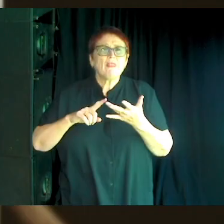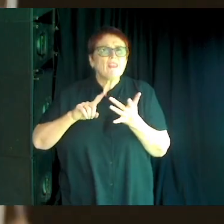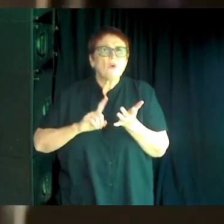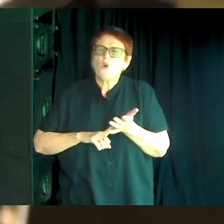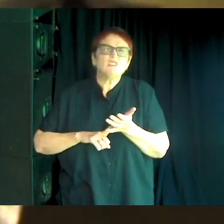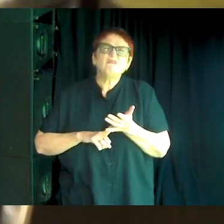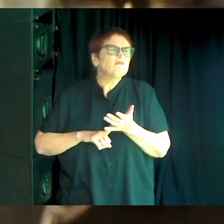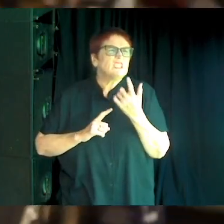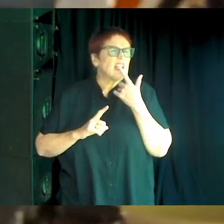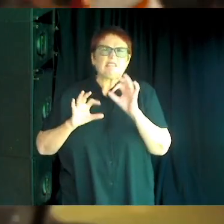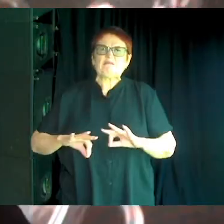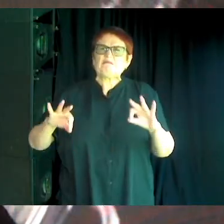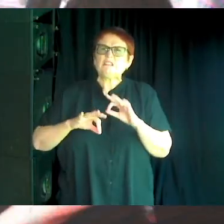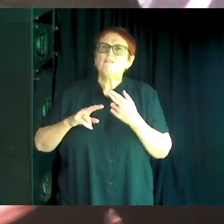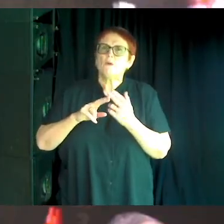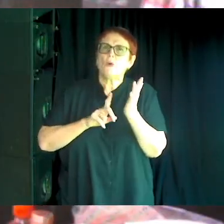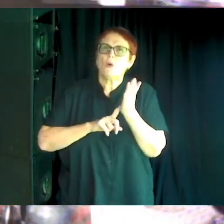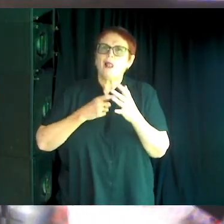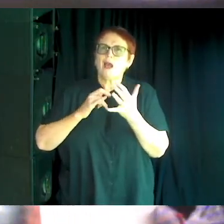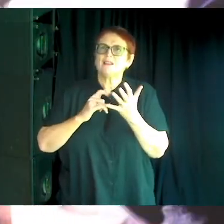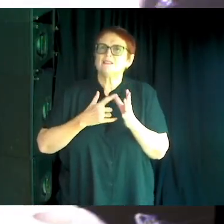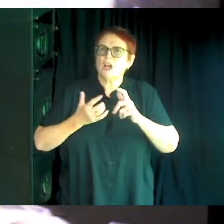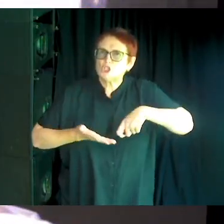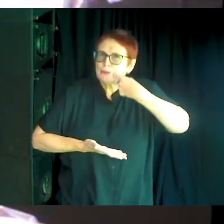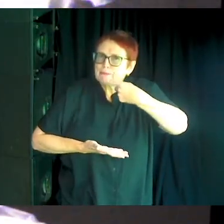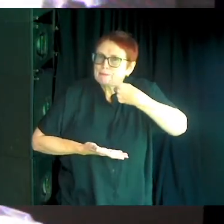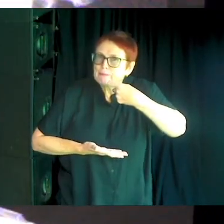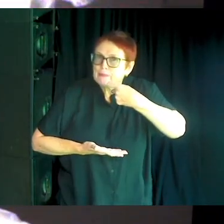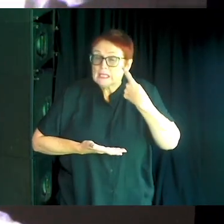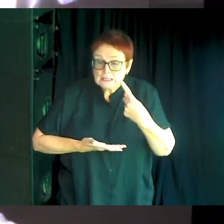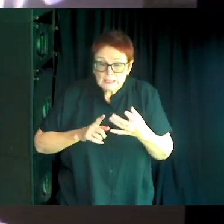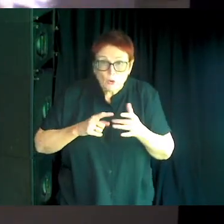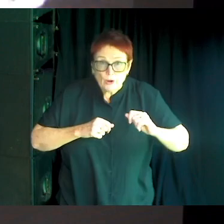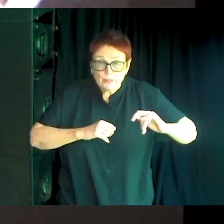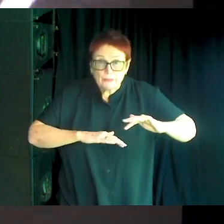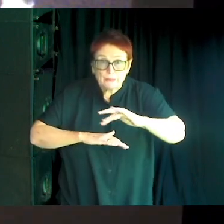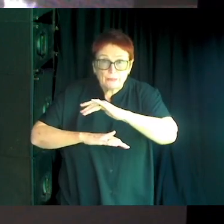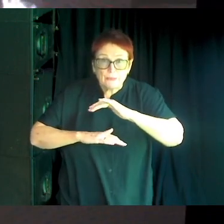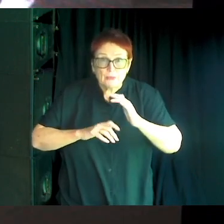taste anything for laksa yeah so when you see the oil is breaking and the curry leaf to stir fry a